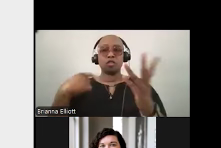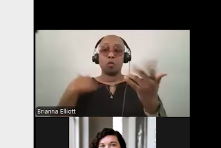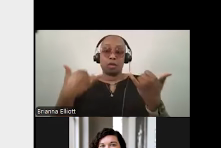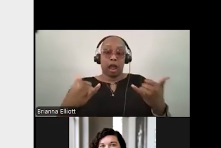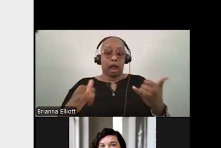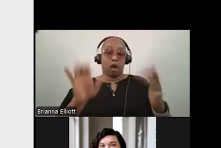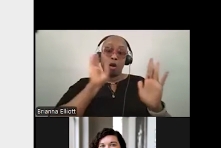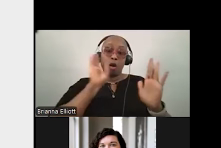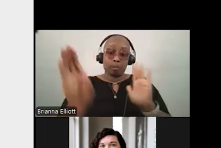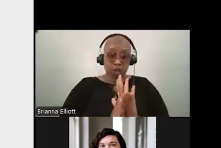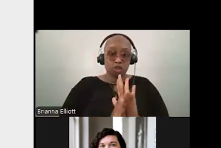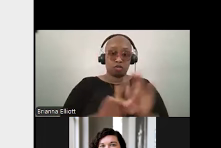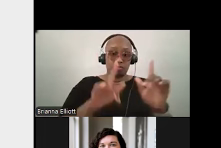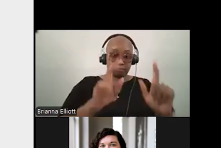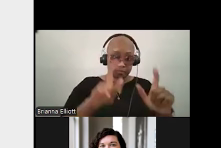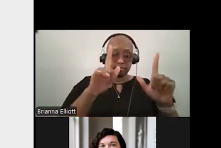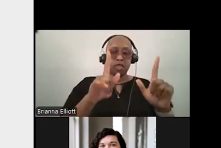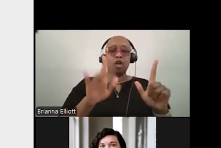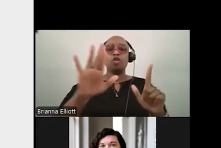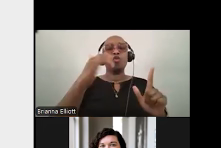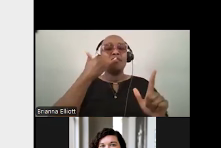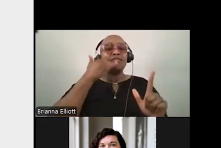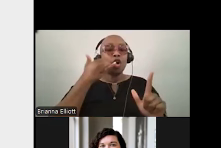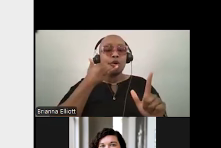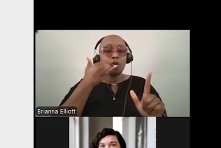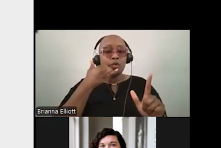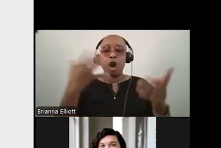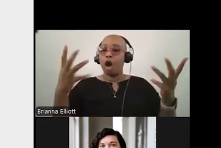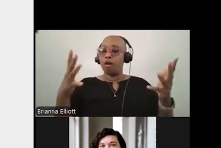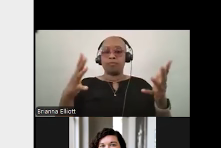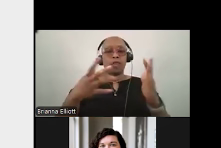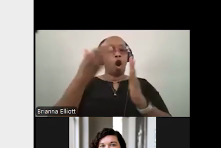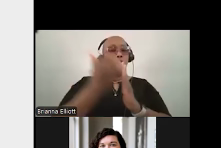uh your phone automatically does OCR lots of times and it'll just pull the text you can copy it paste